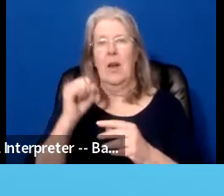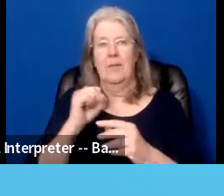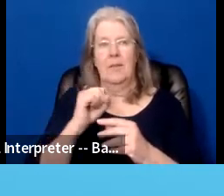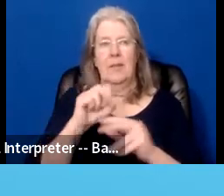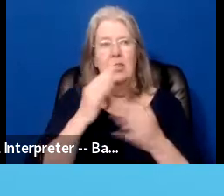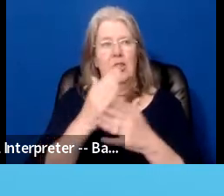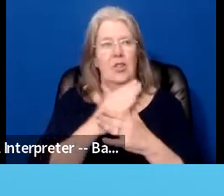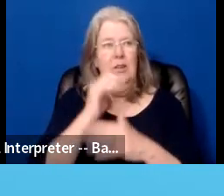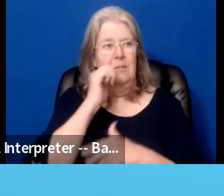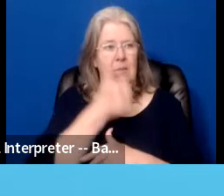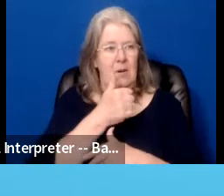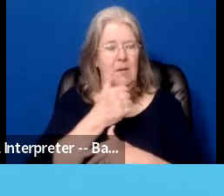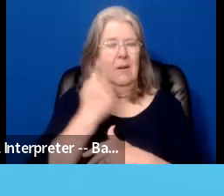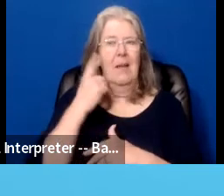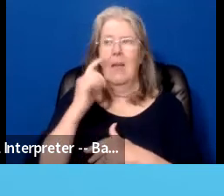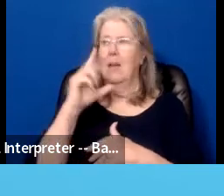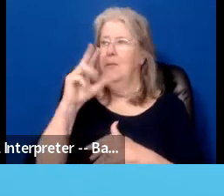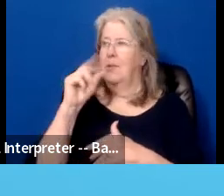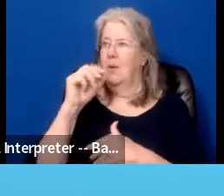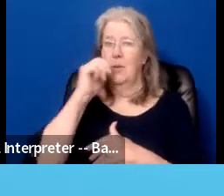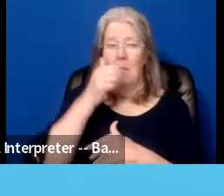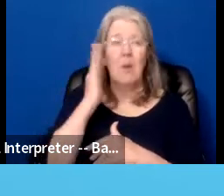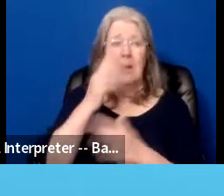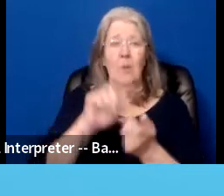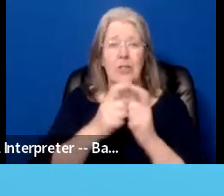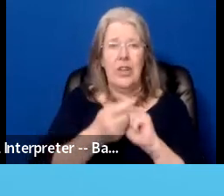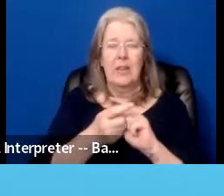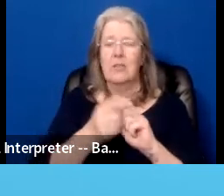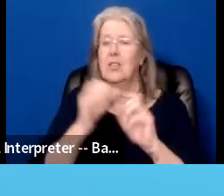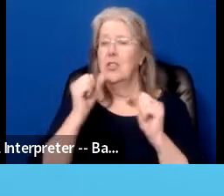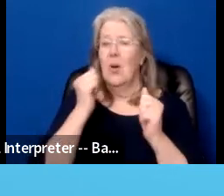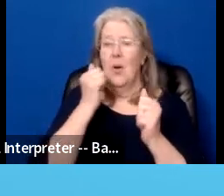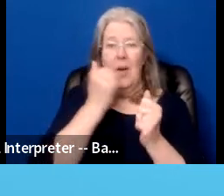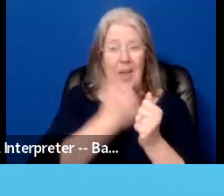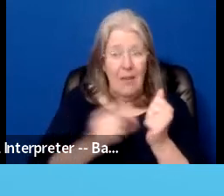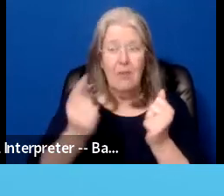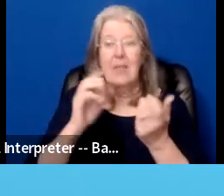no because tomorrow it's going to change and so everything changes.